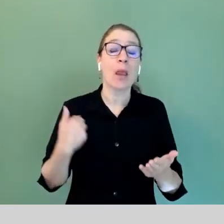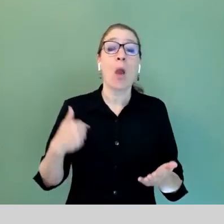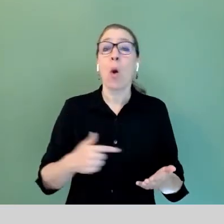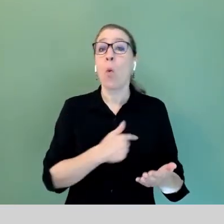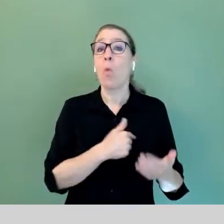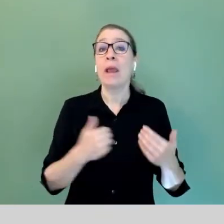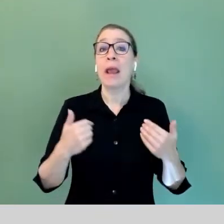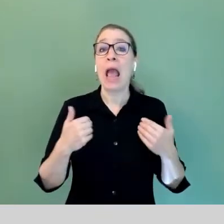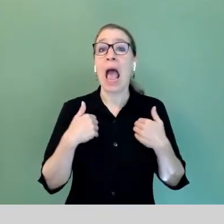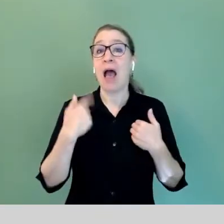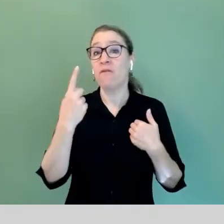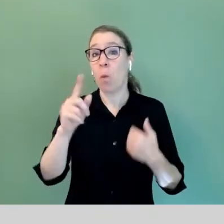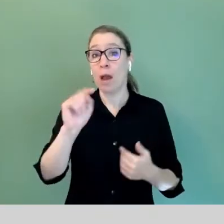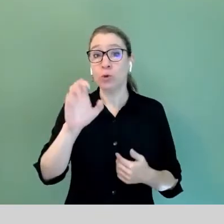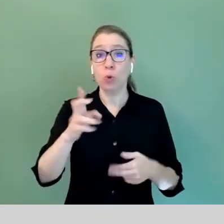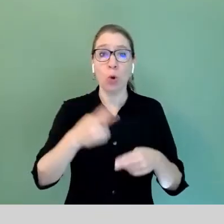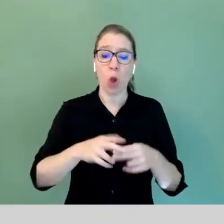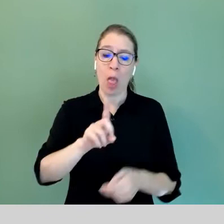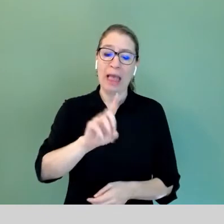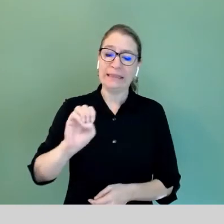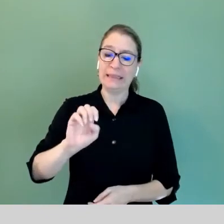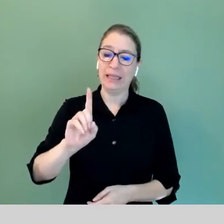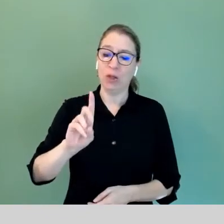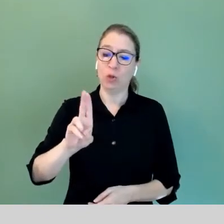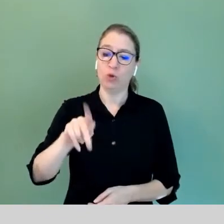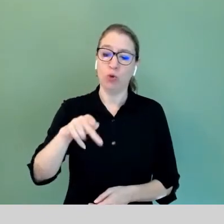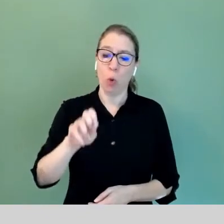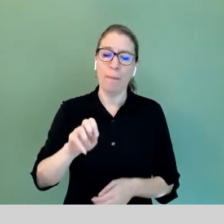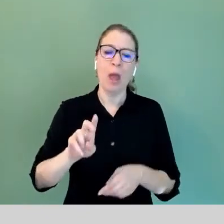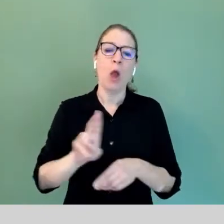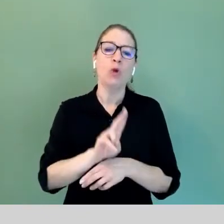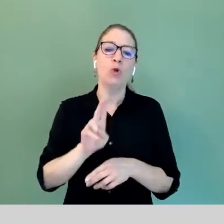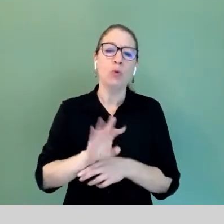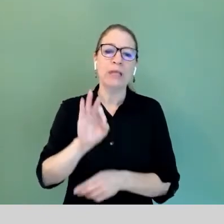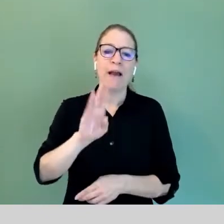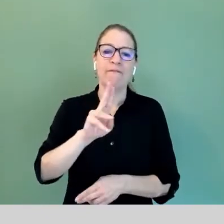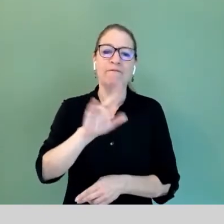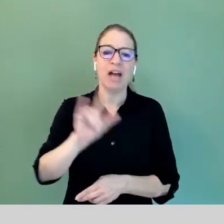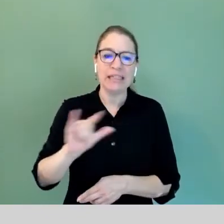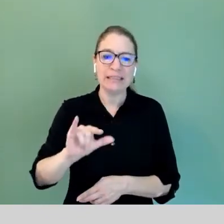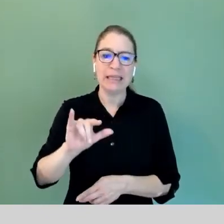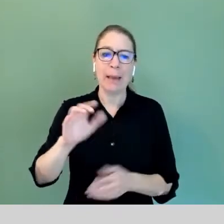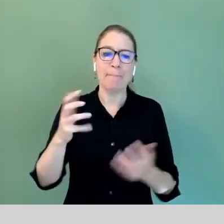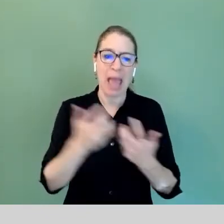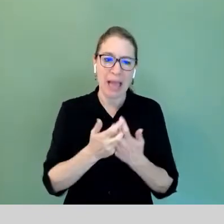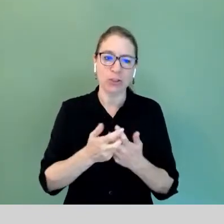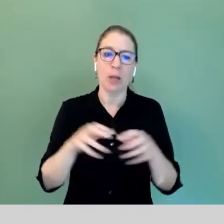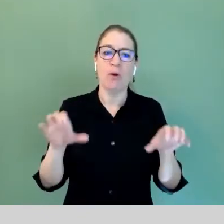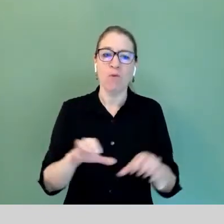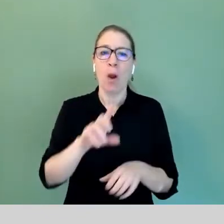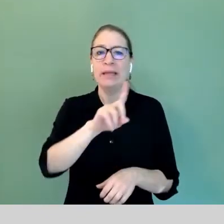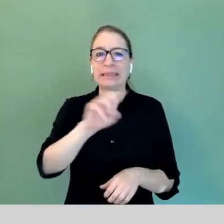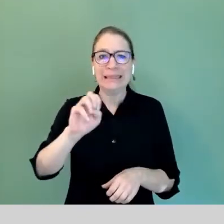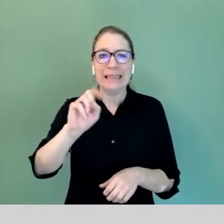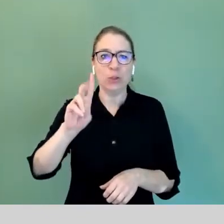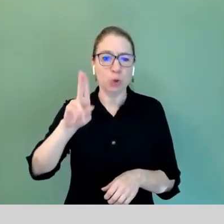we have a tool called dedupe, which uses fuzzy matching to perform deduplication and entity resolution in data.